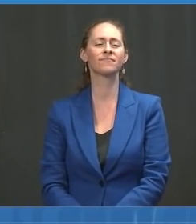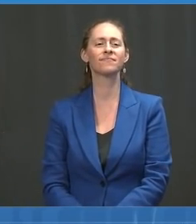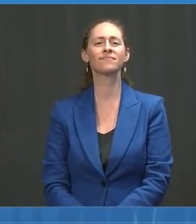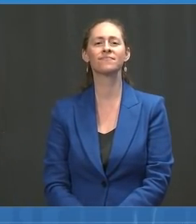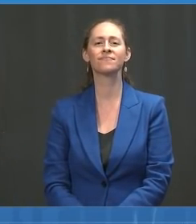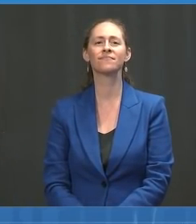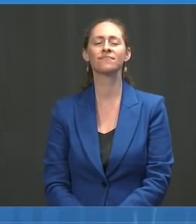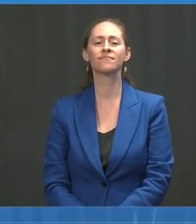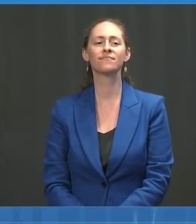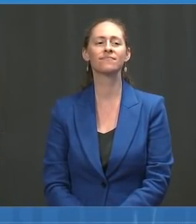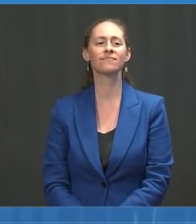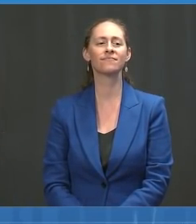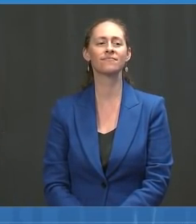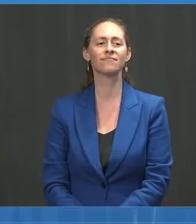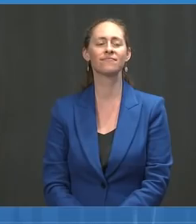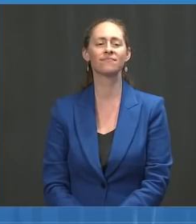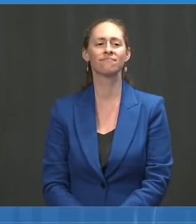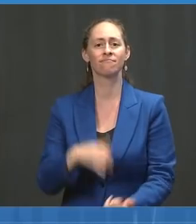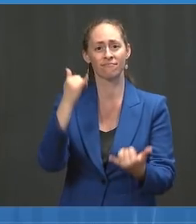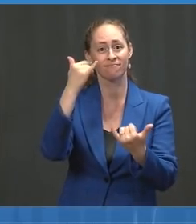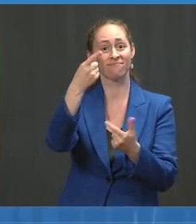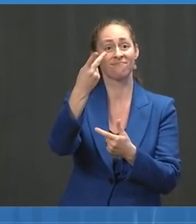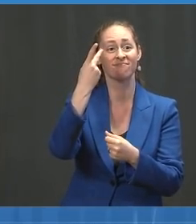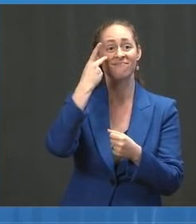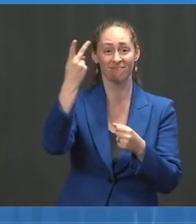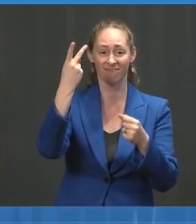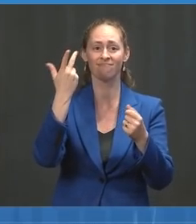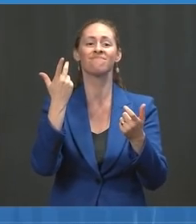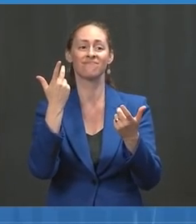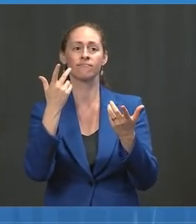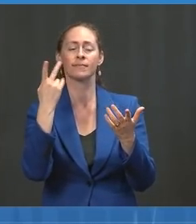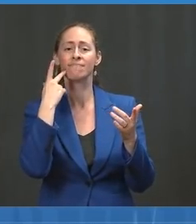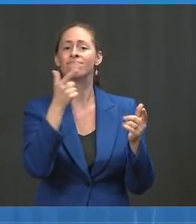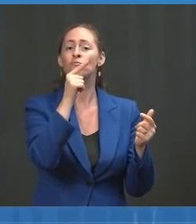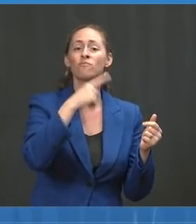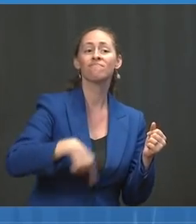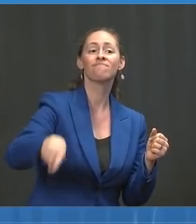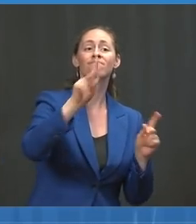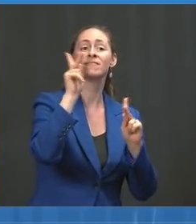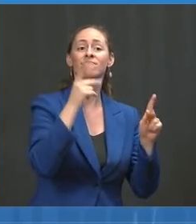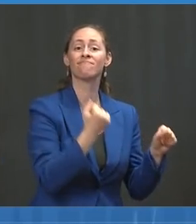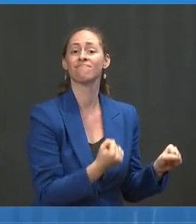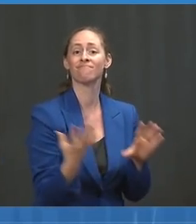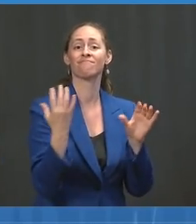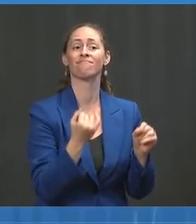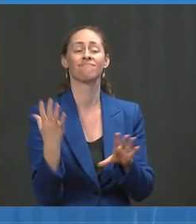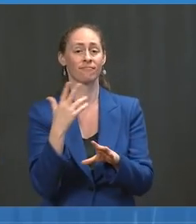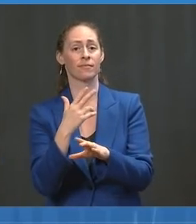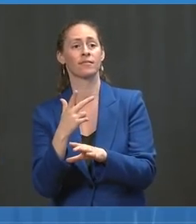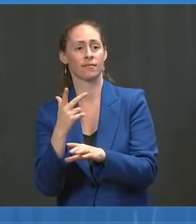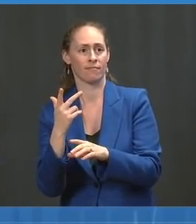COVID-19-associated hospitalization rates were 17 times higher in unvaccinated,